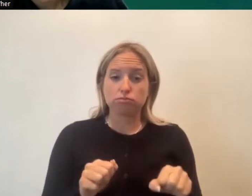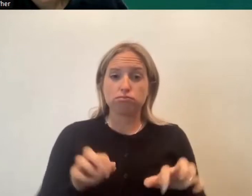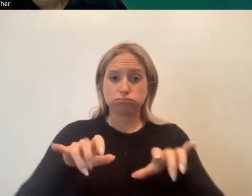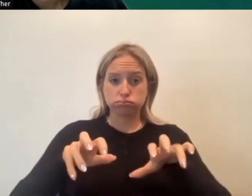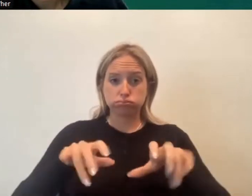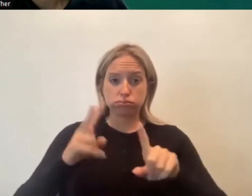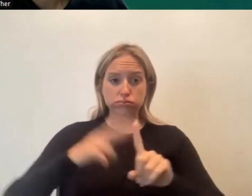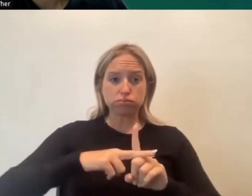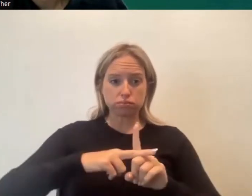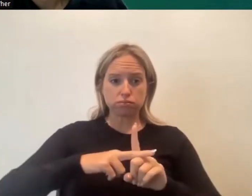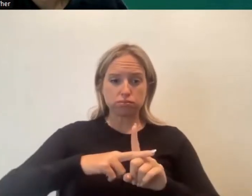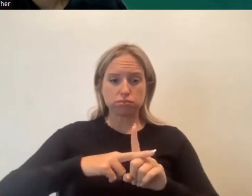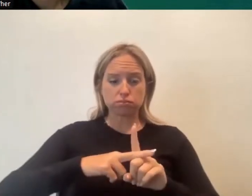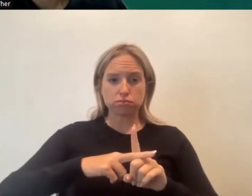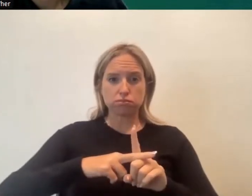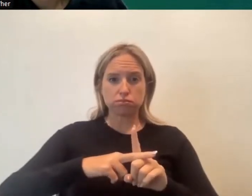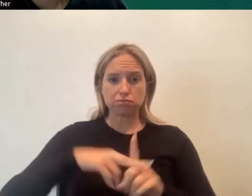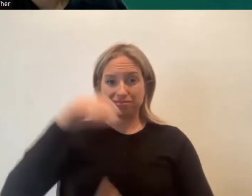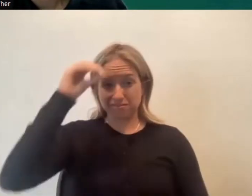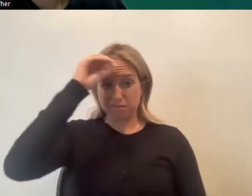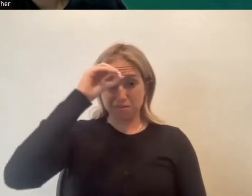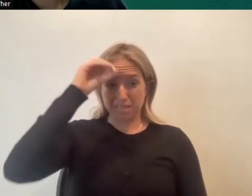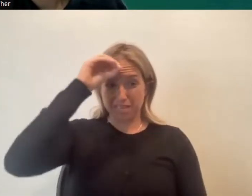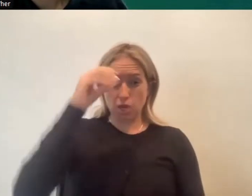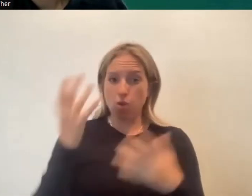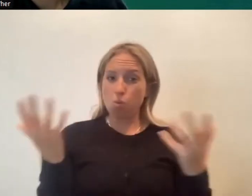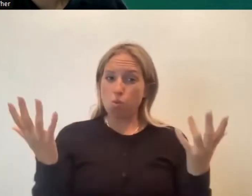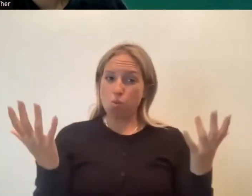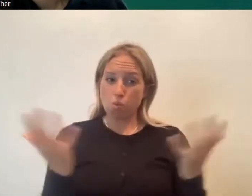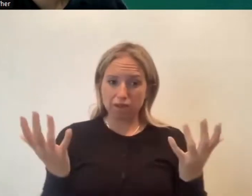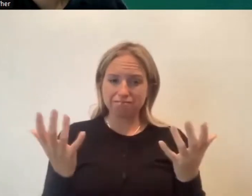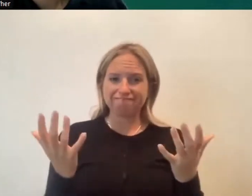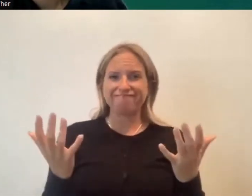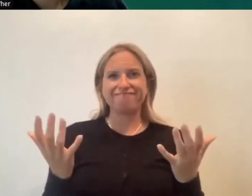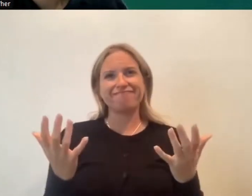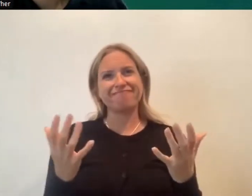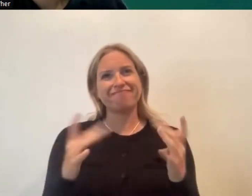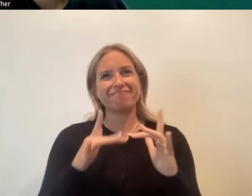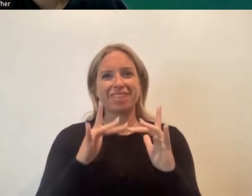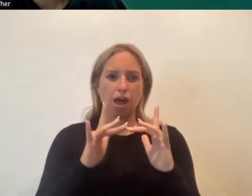My opinion is that sometimes it's difficult to apply online because Social Security is